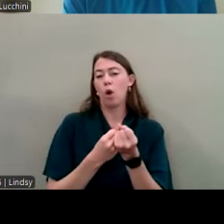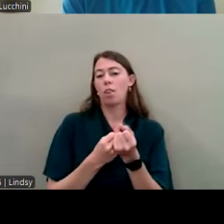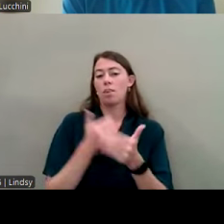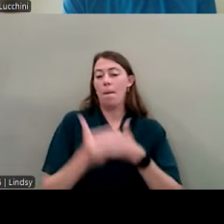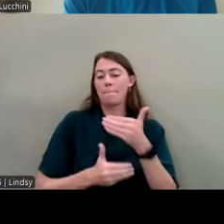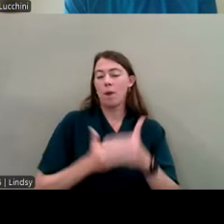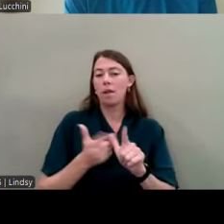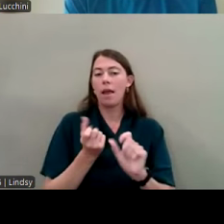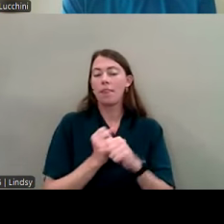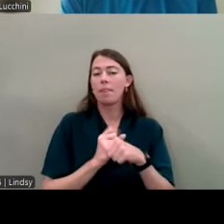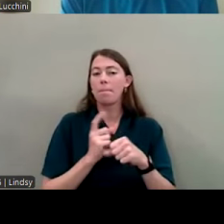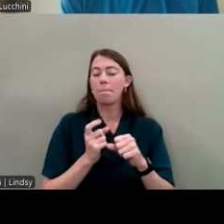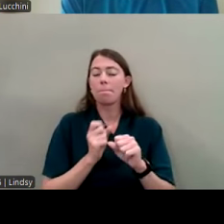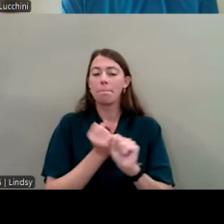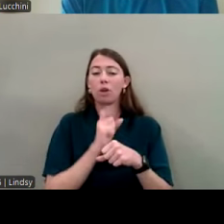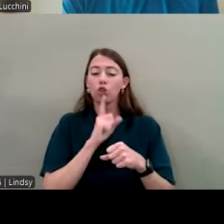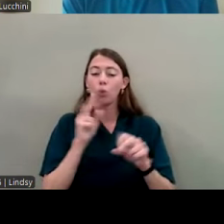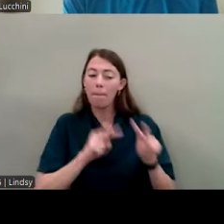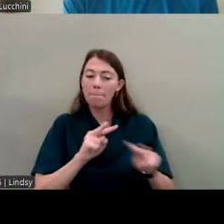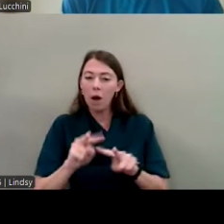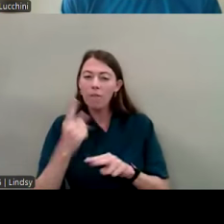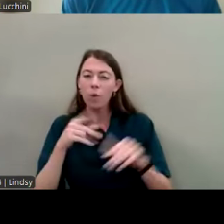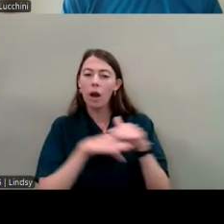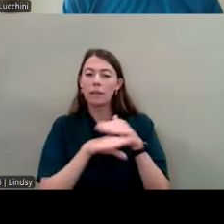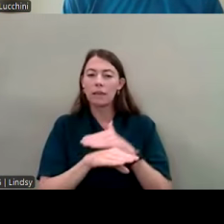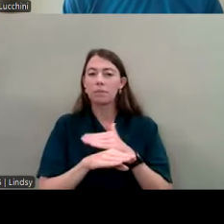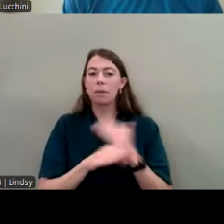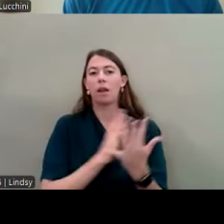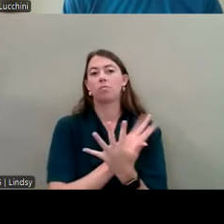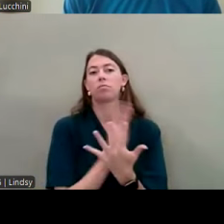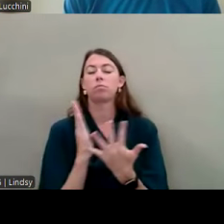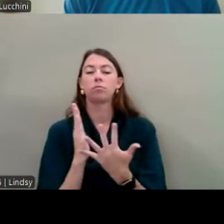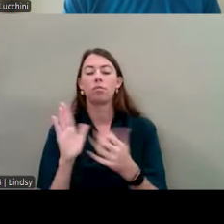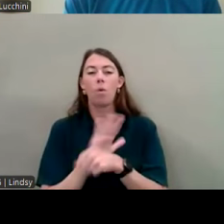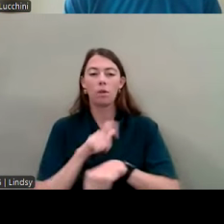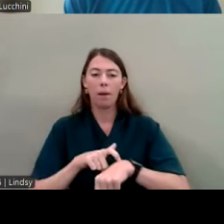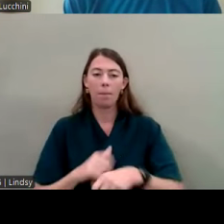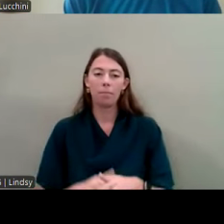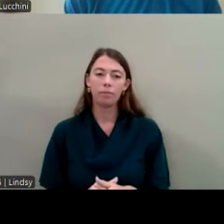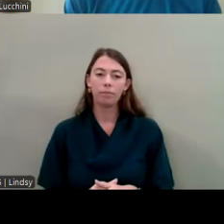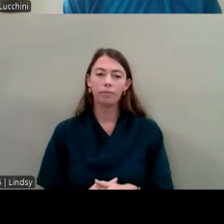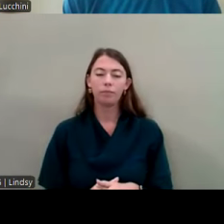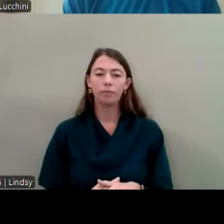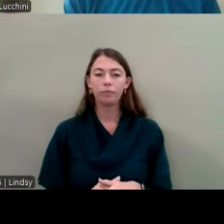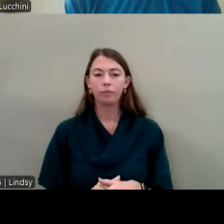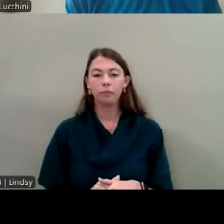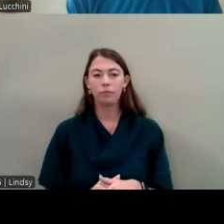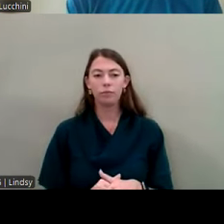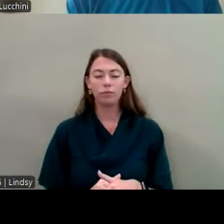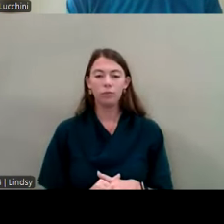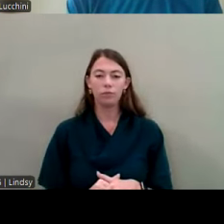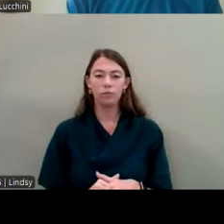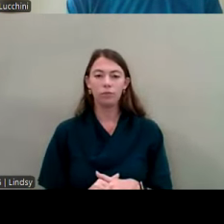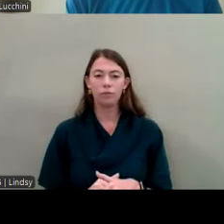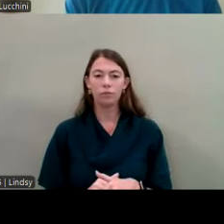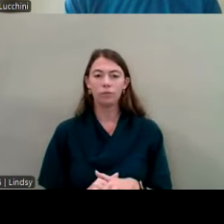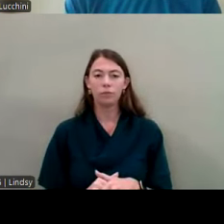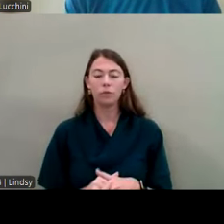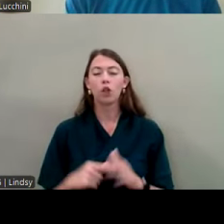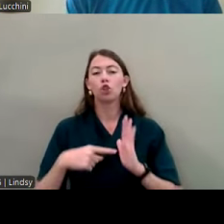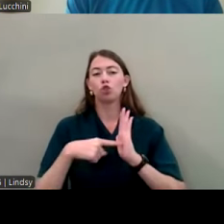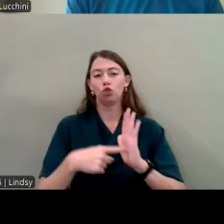accessibility progress, and shows the progress over time on the remediation of a website. So,